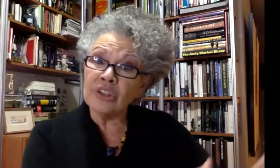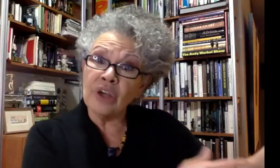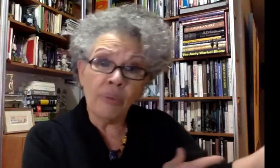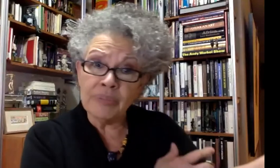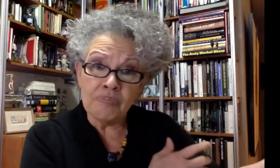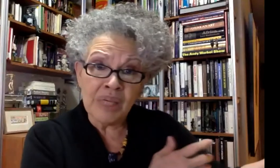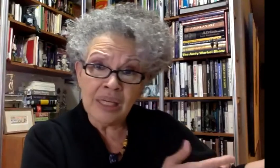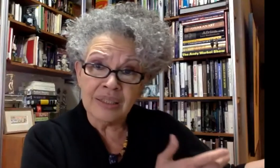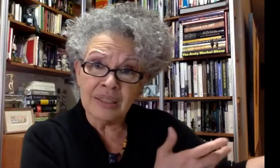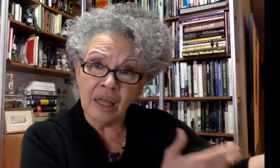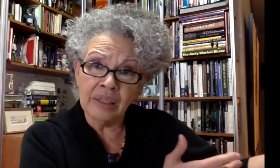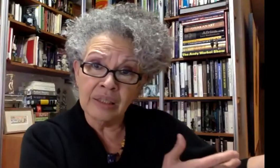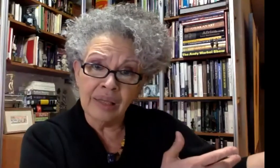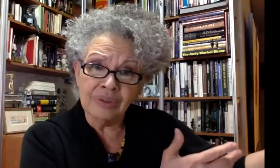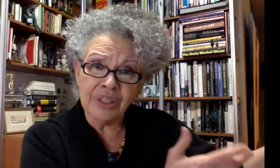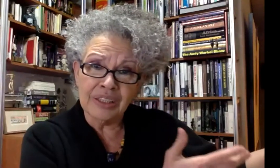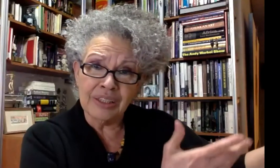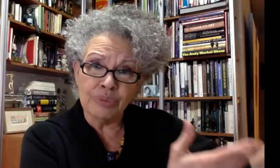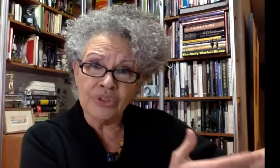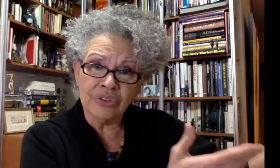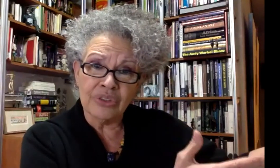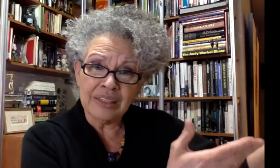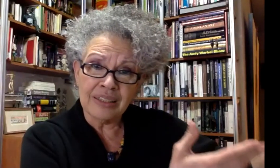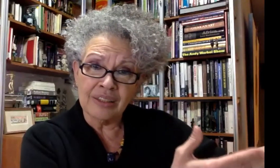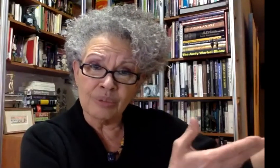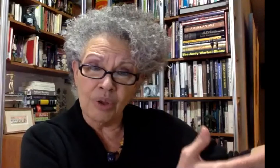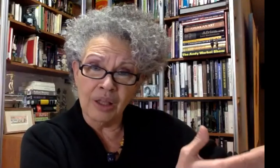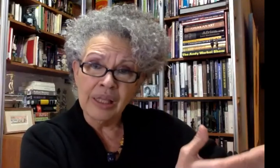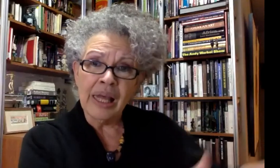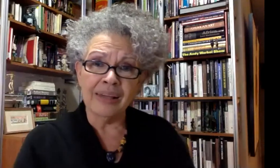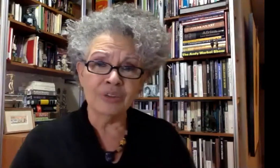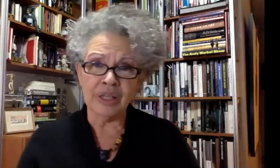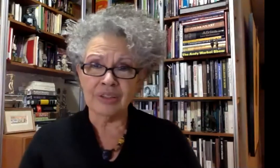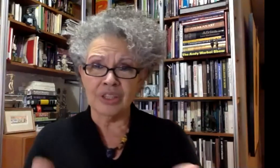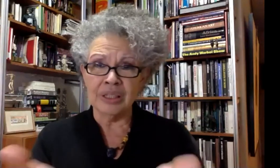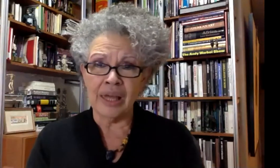admire your willingness to practice re-looking, again at it and talking about it and you did